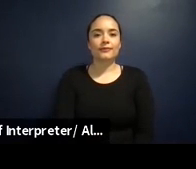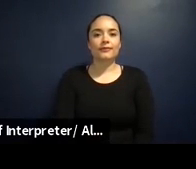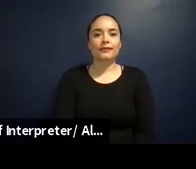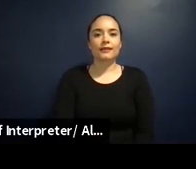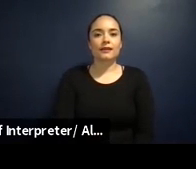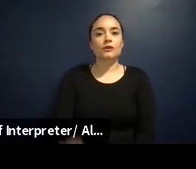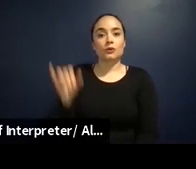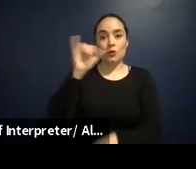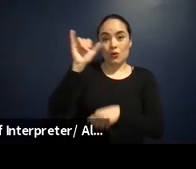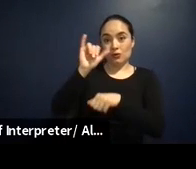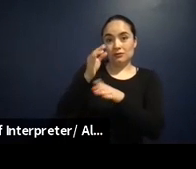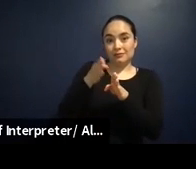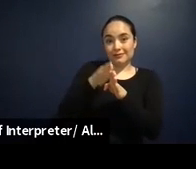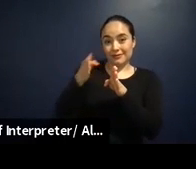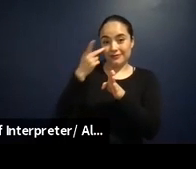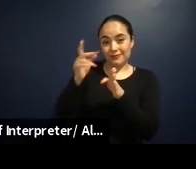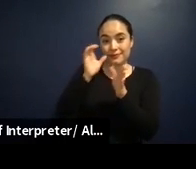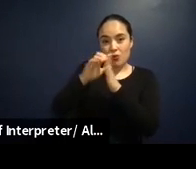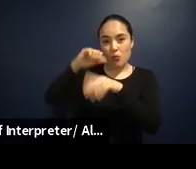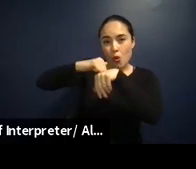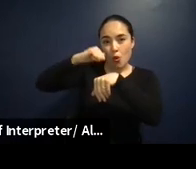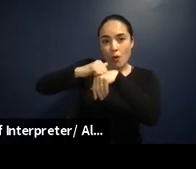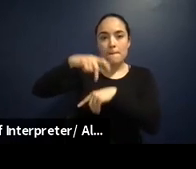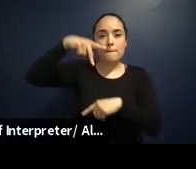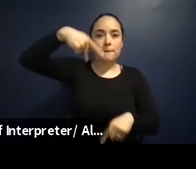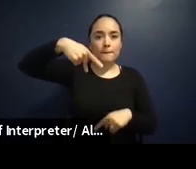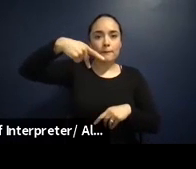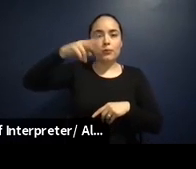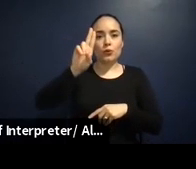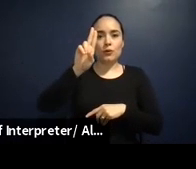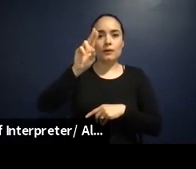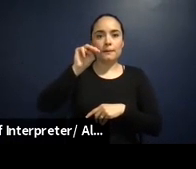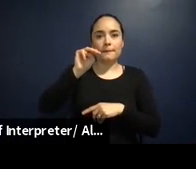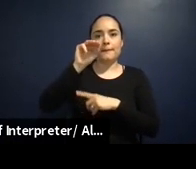called pumice, so that's another type of basalt, but it's a gassy basalt. I think that's probably